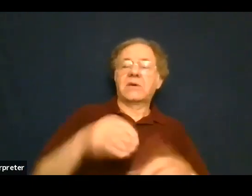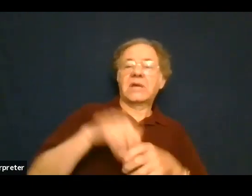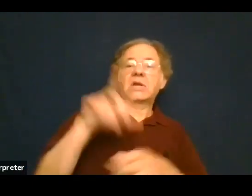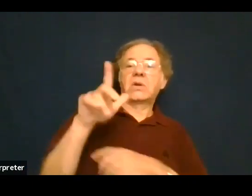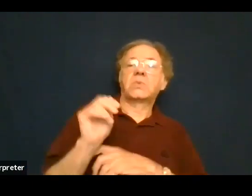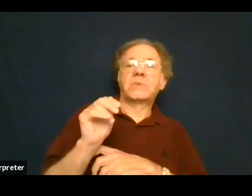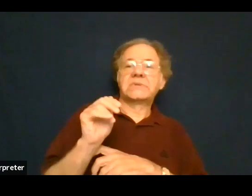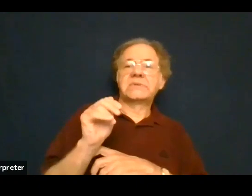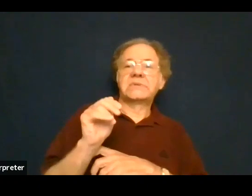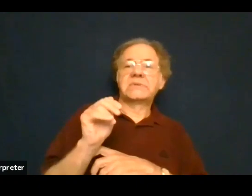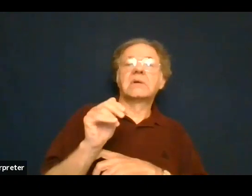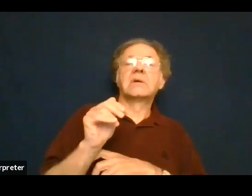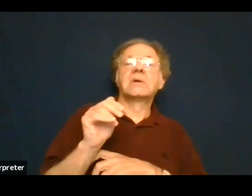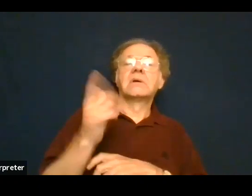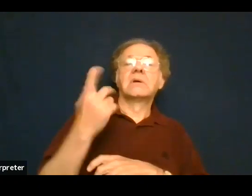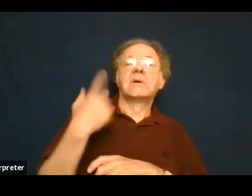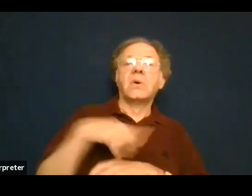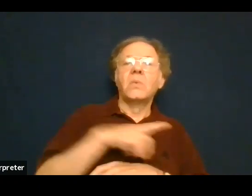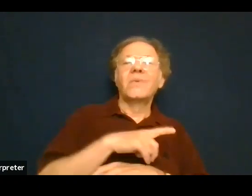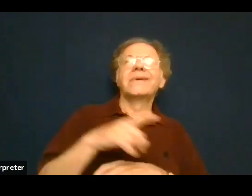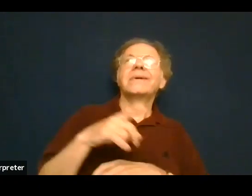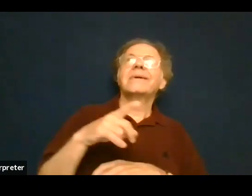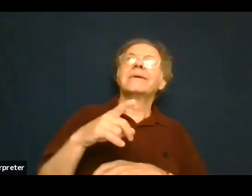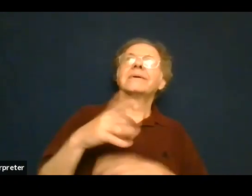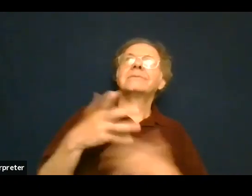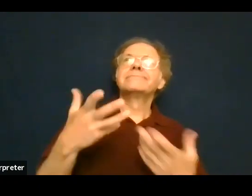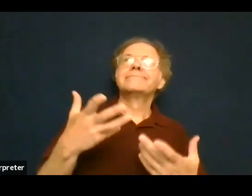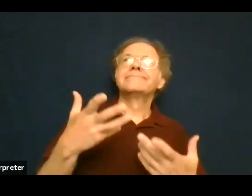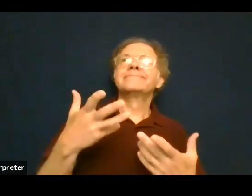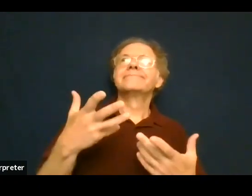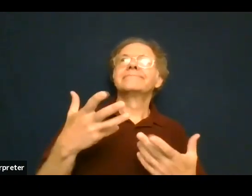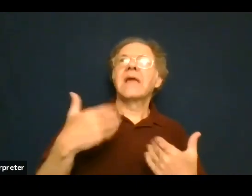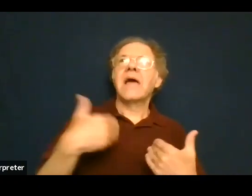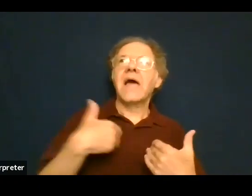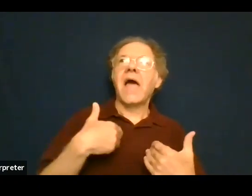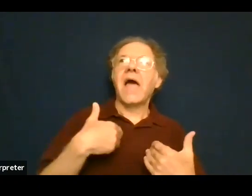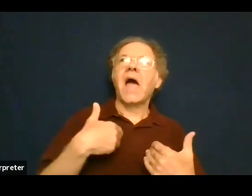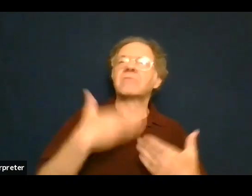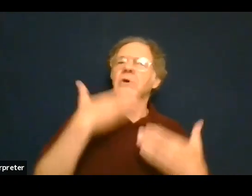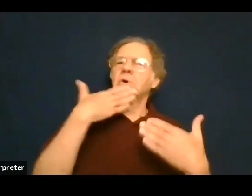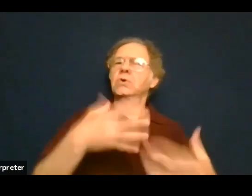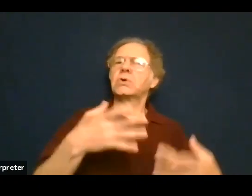we have well-oiled protocols for disasters